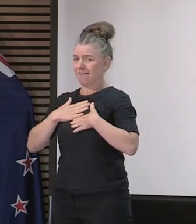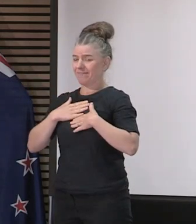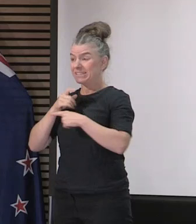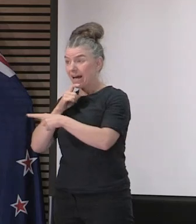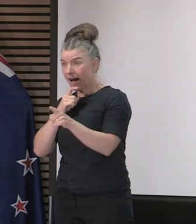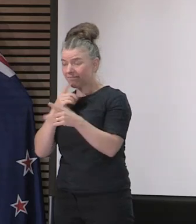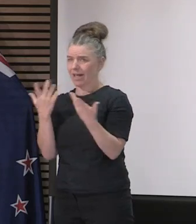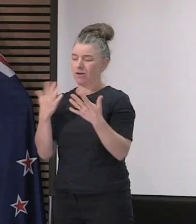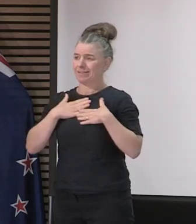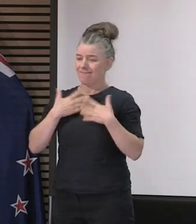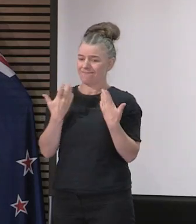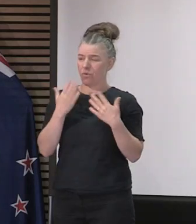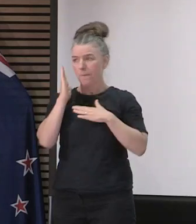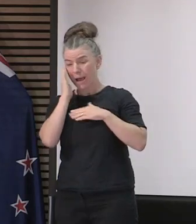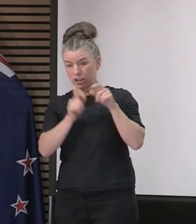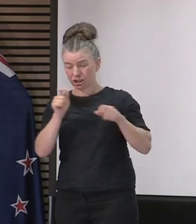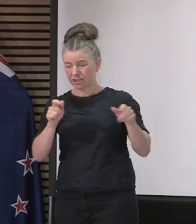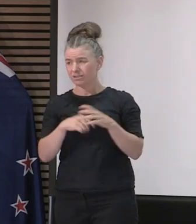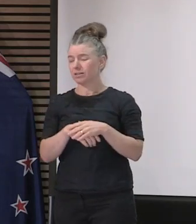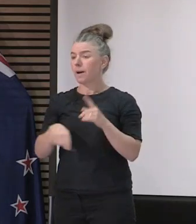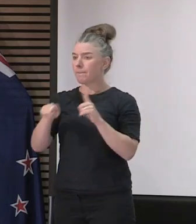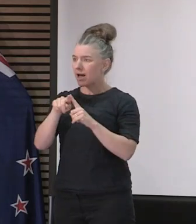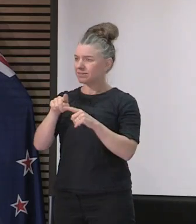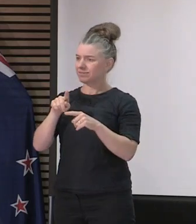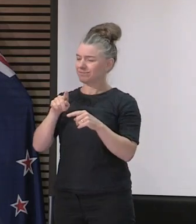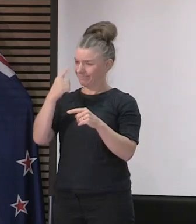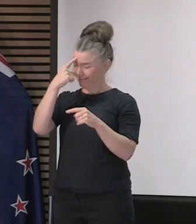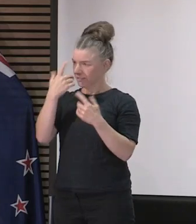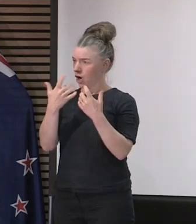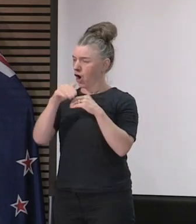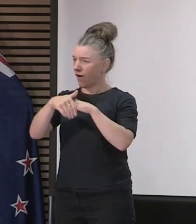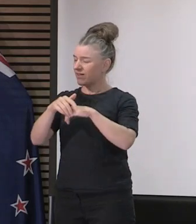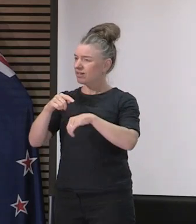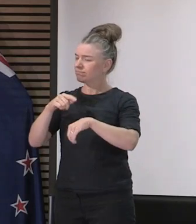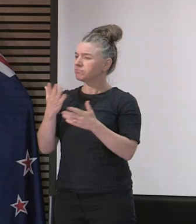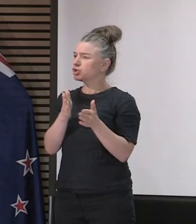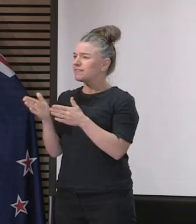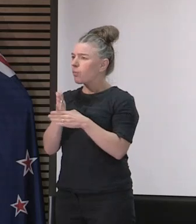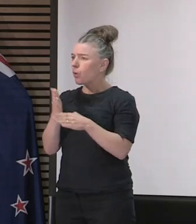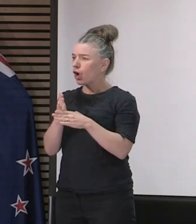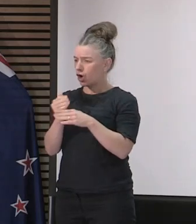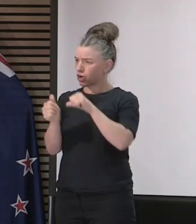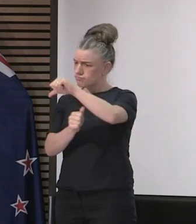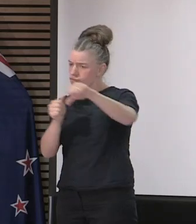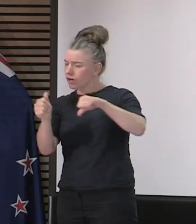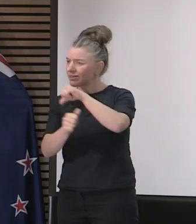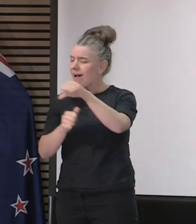works out what is the best way to ensure that they are keeping staff patients safe